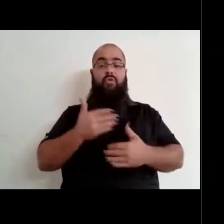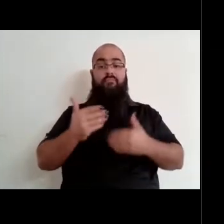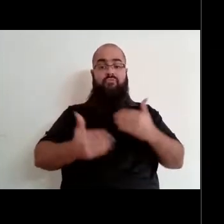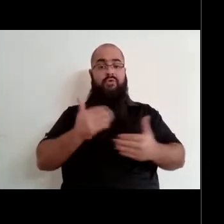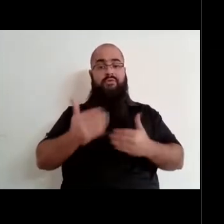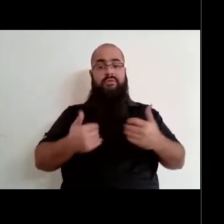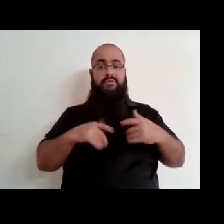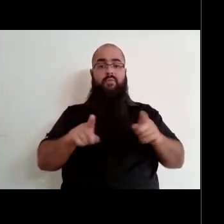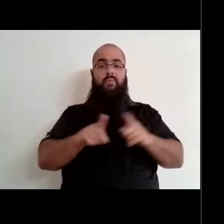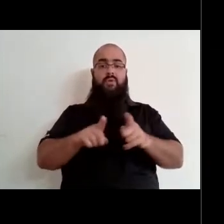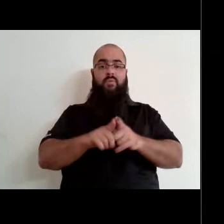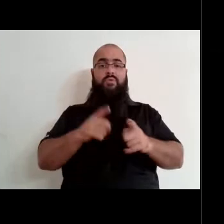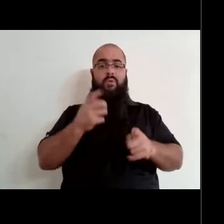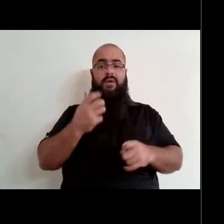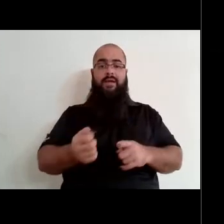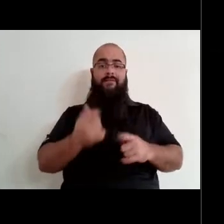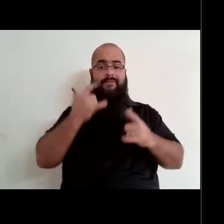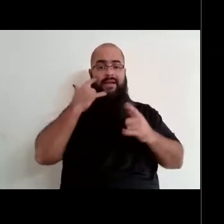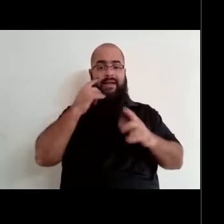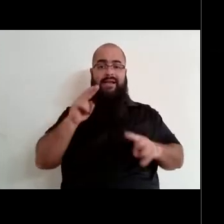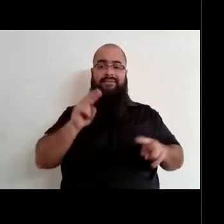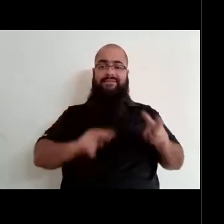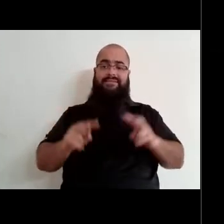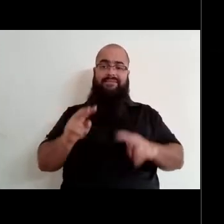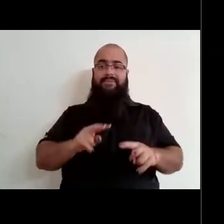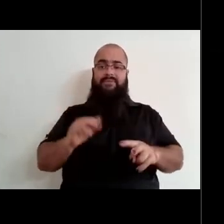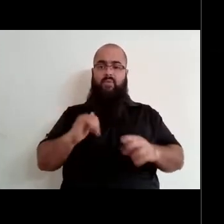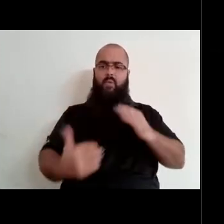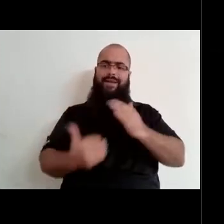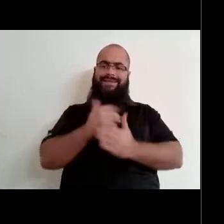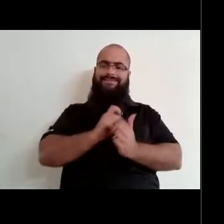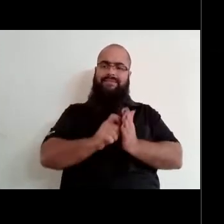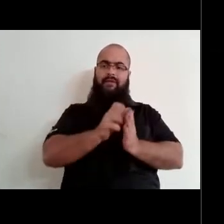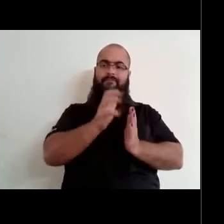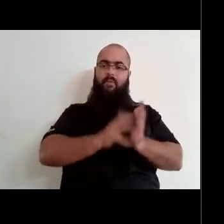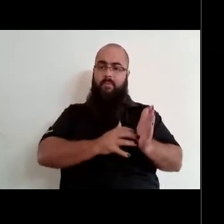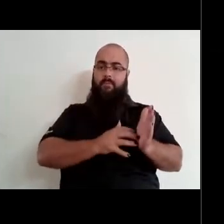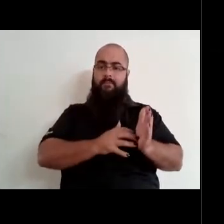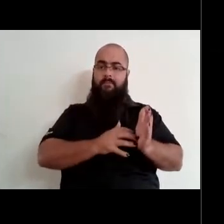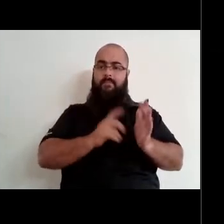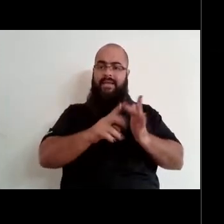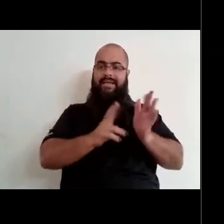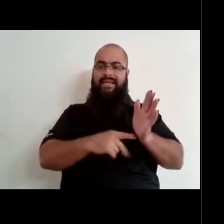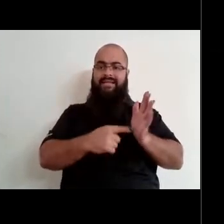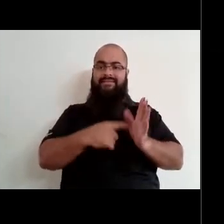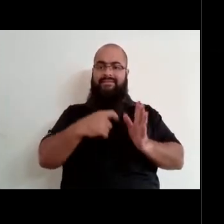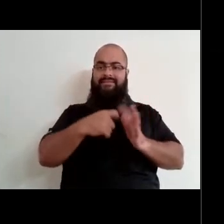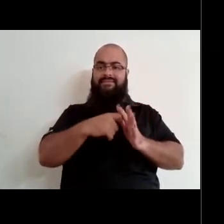to look at other issues impacting the client, and another situation if the child came to